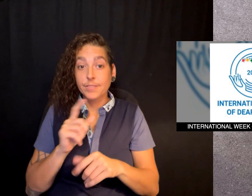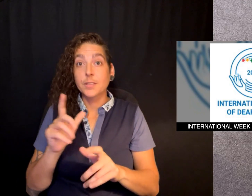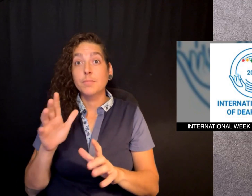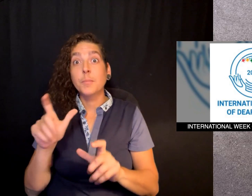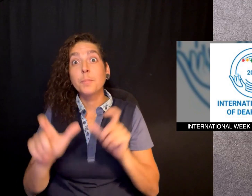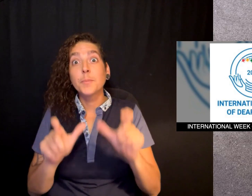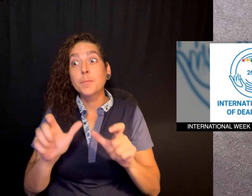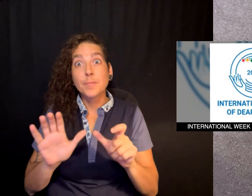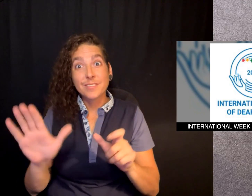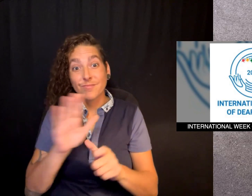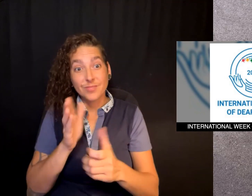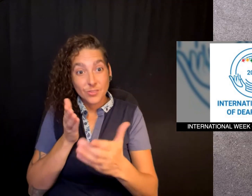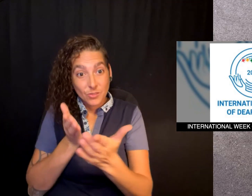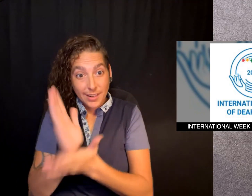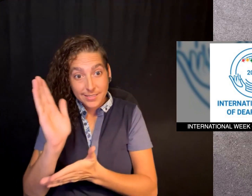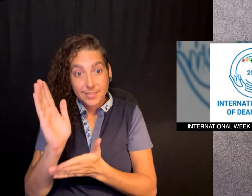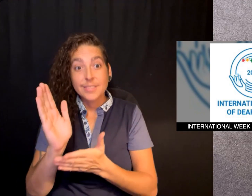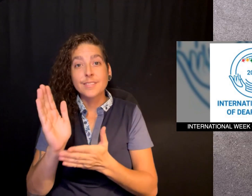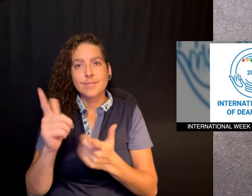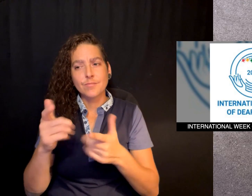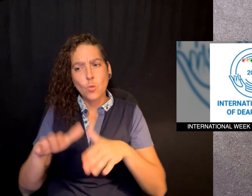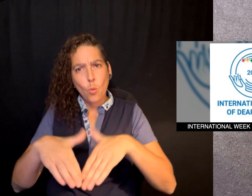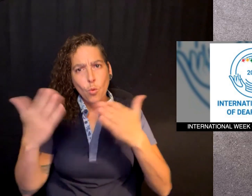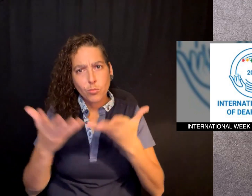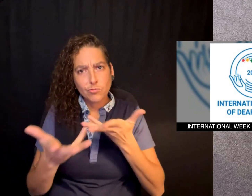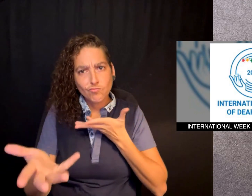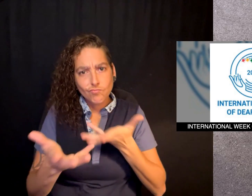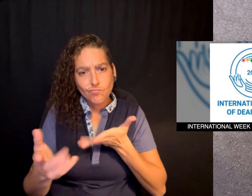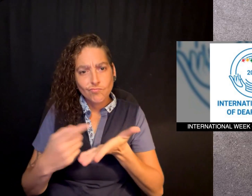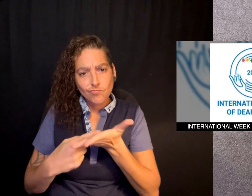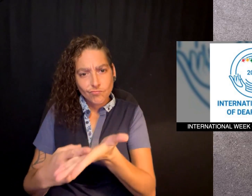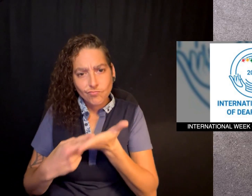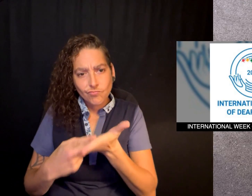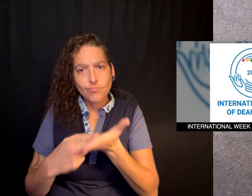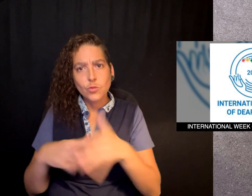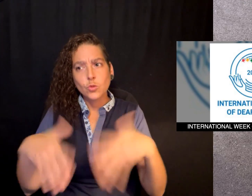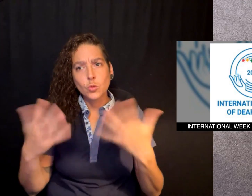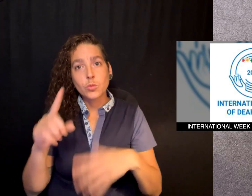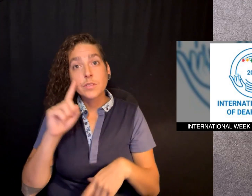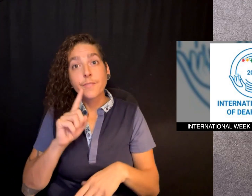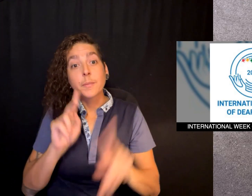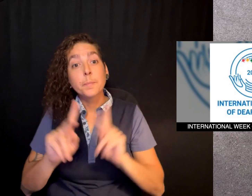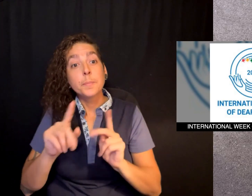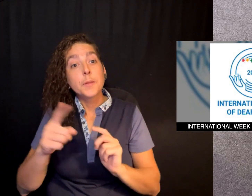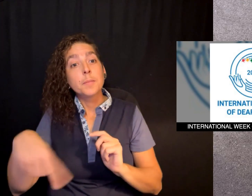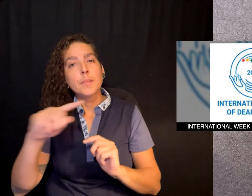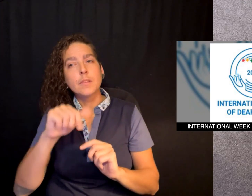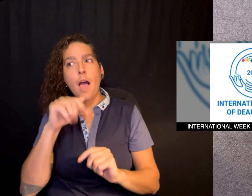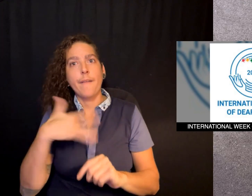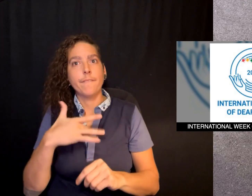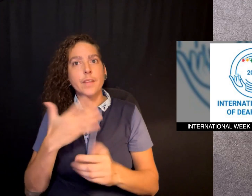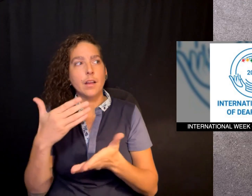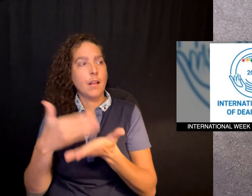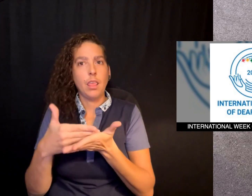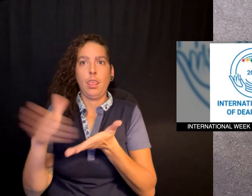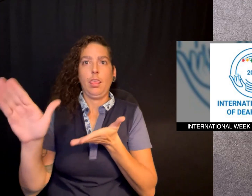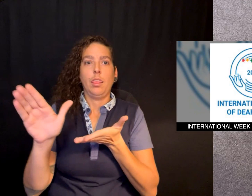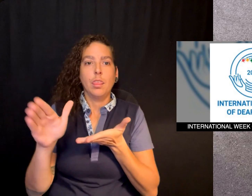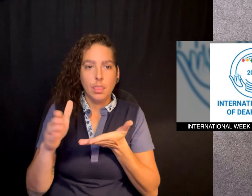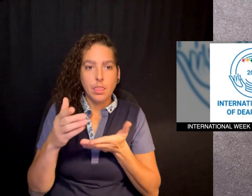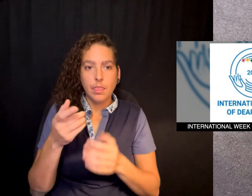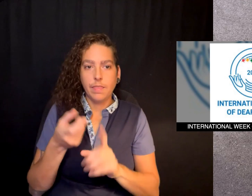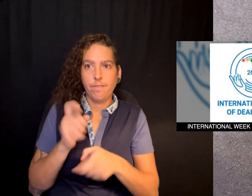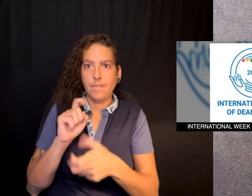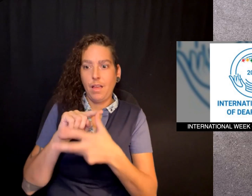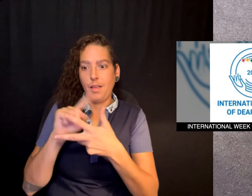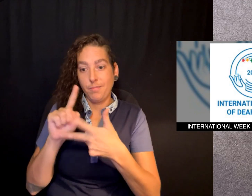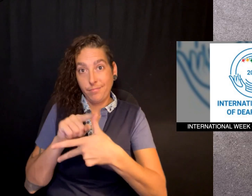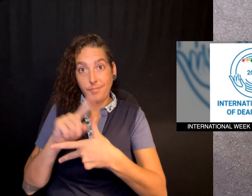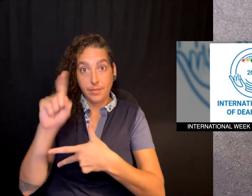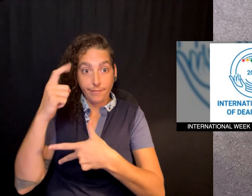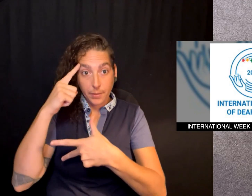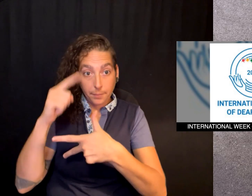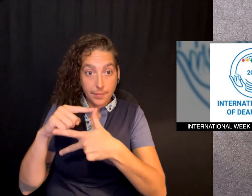rights and to open up dialogue so deaf citizens are not excluded from government social affairs